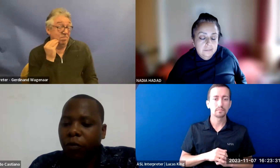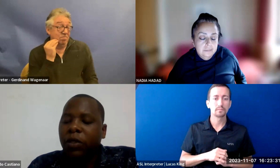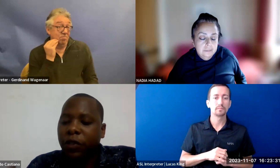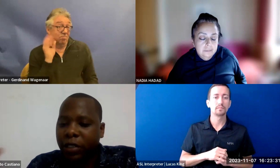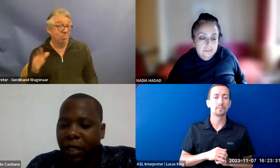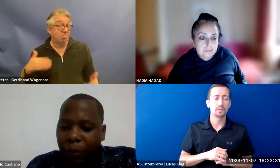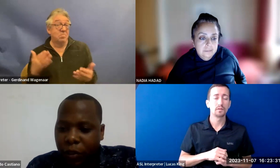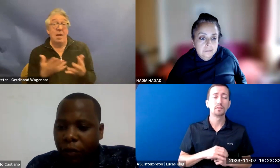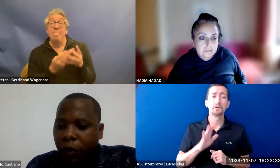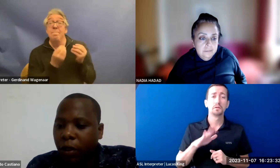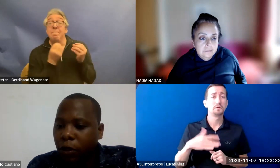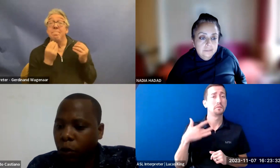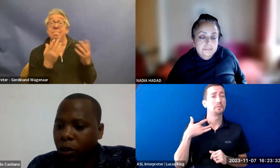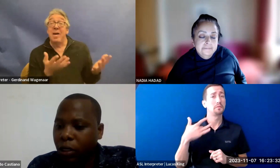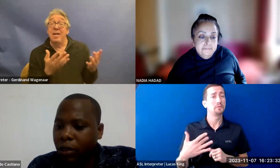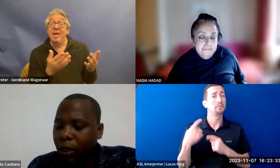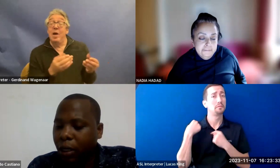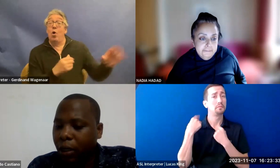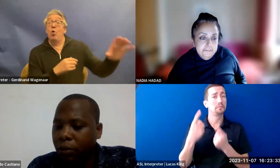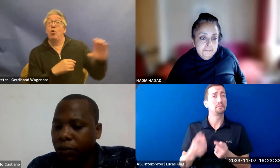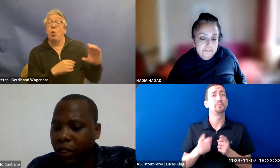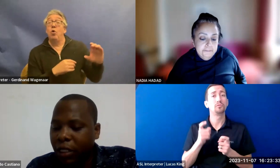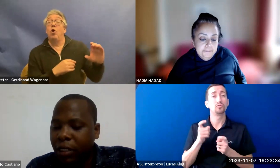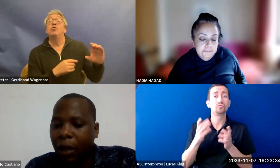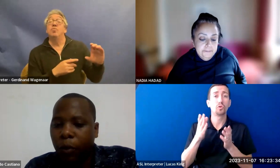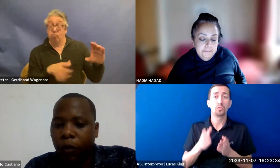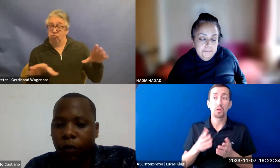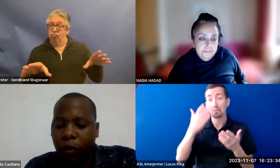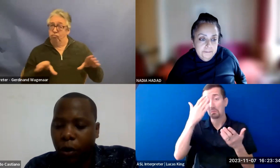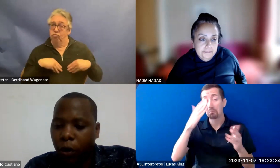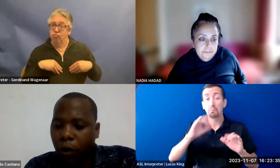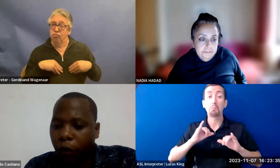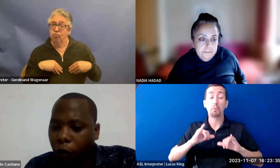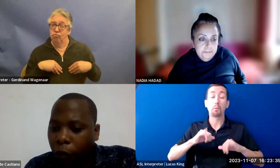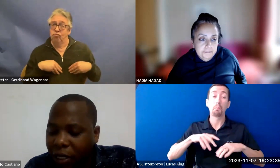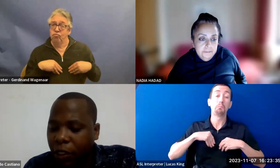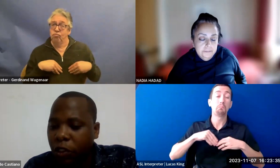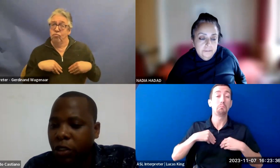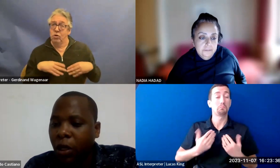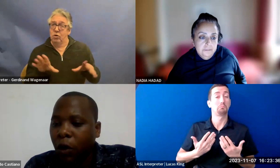donors have been receptive to this kind of message,